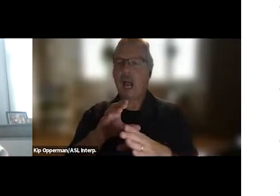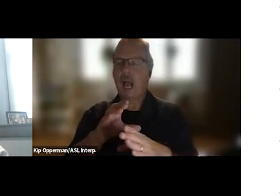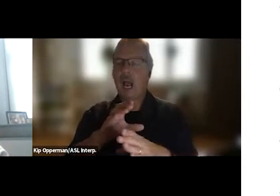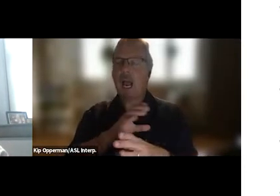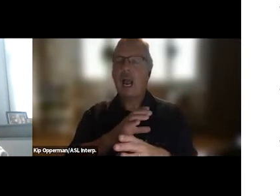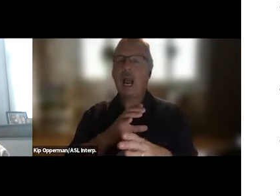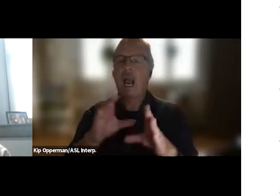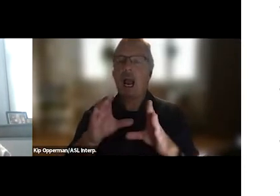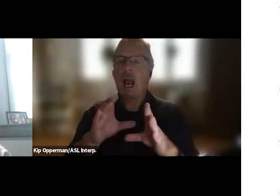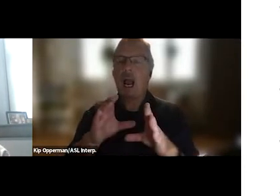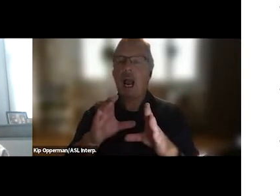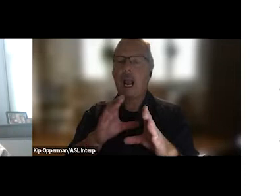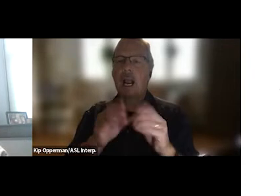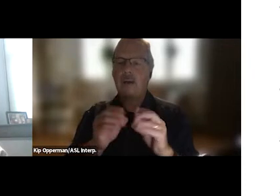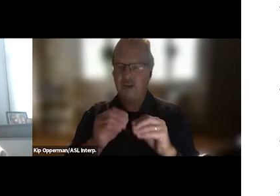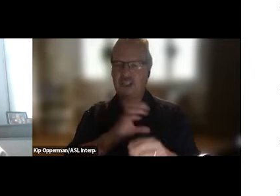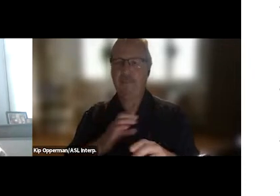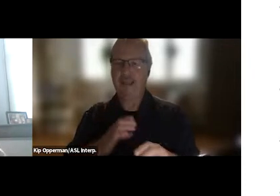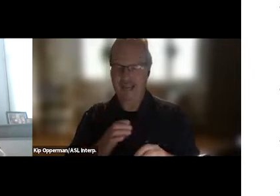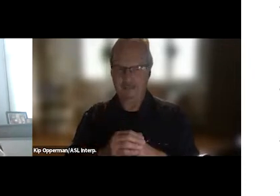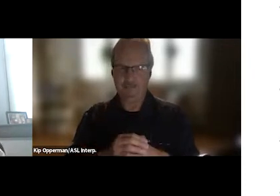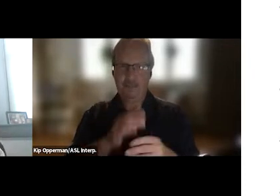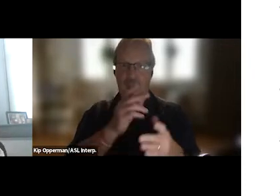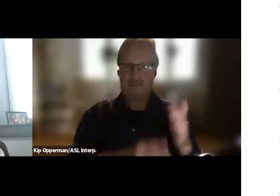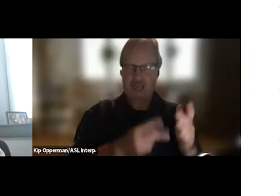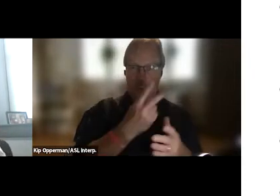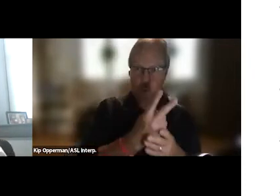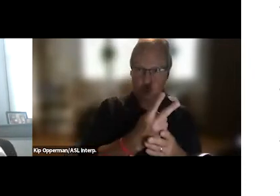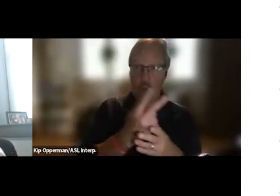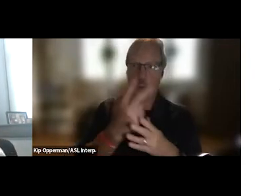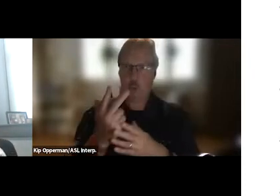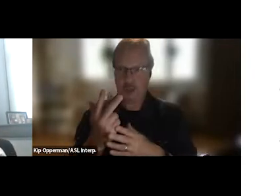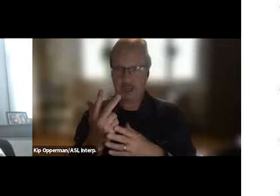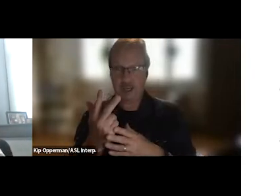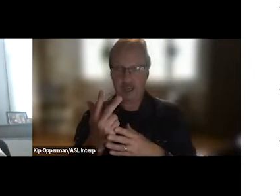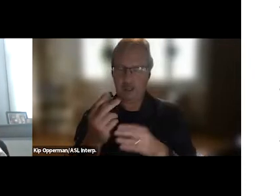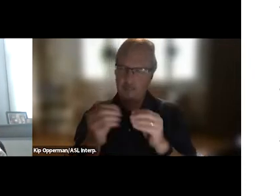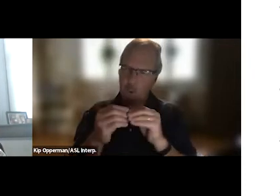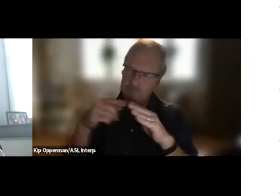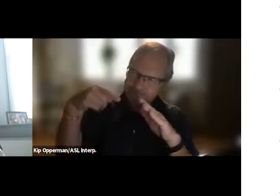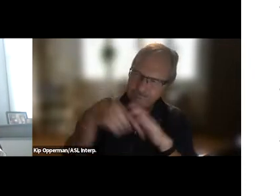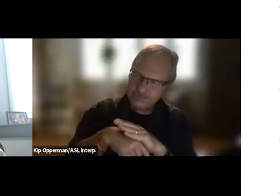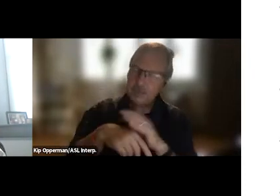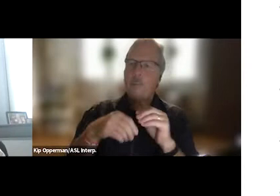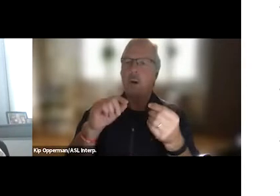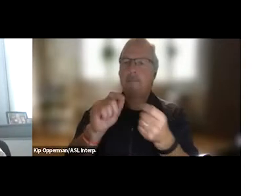Phase two and phase three entailed a deeper dive into more specific policies and logistics